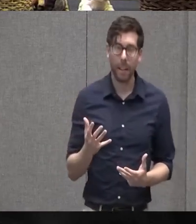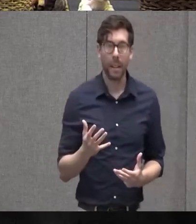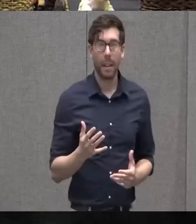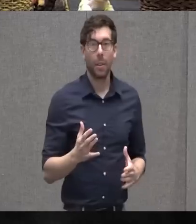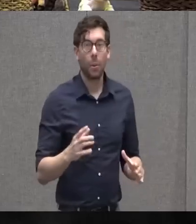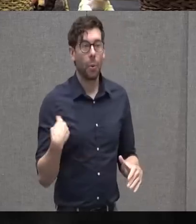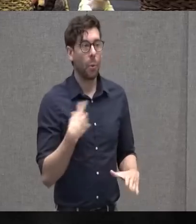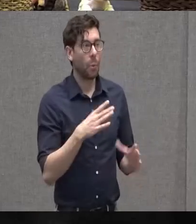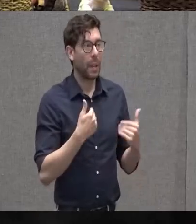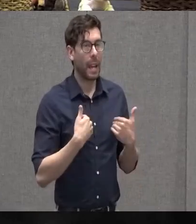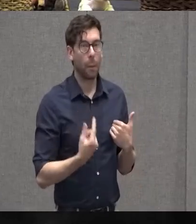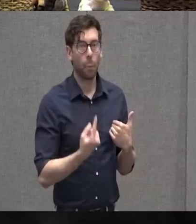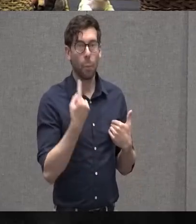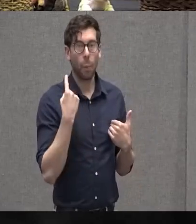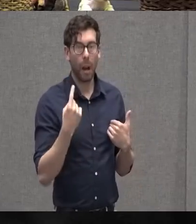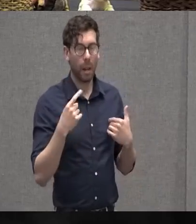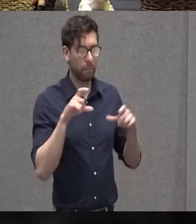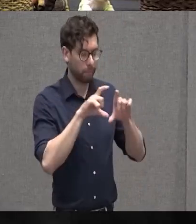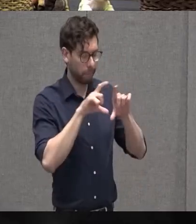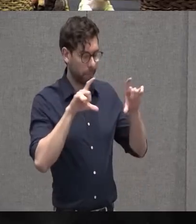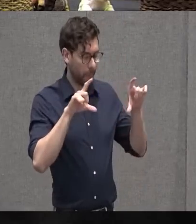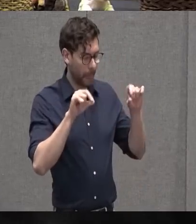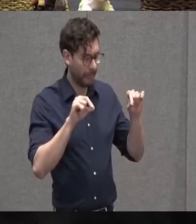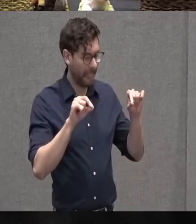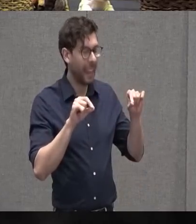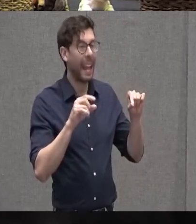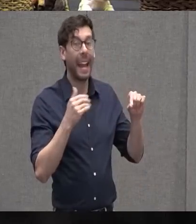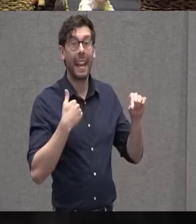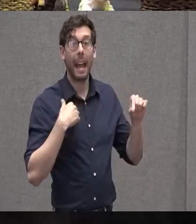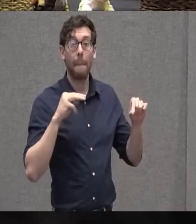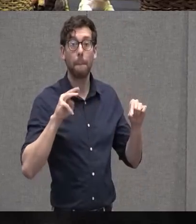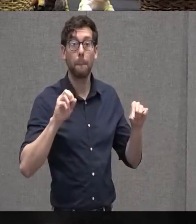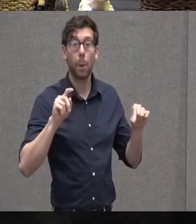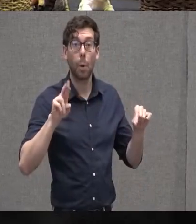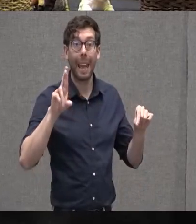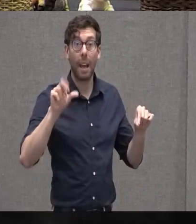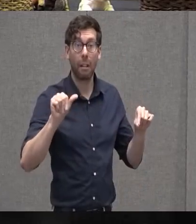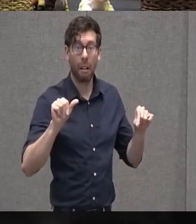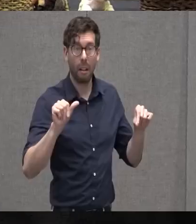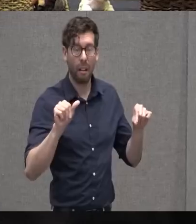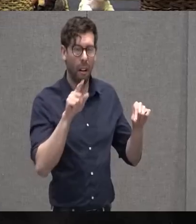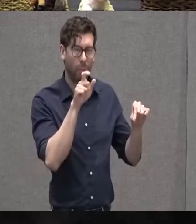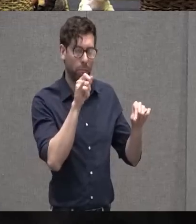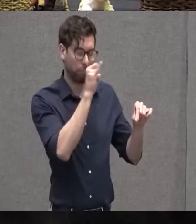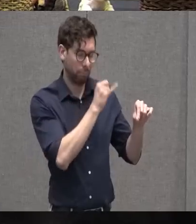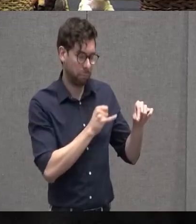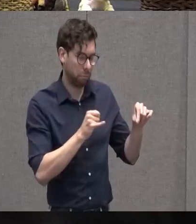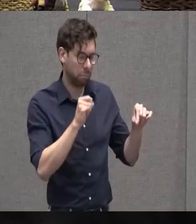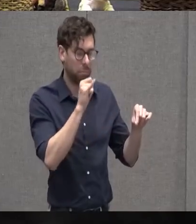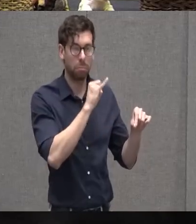that was drawn like a little money, little coin and it was like a penny, but it was on a rectangle paper.